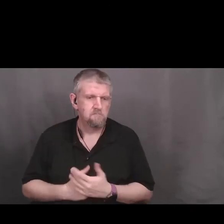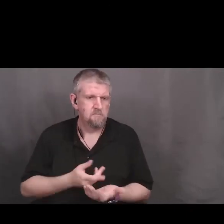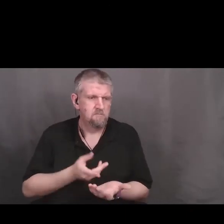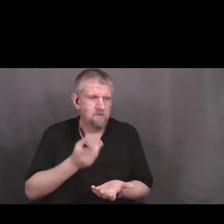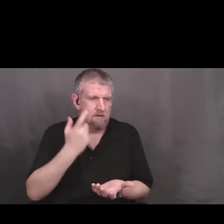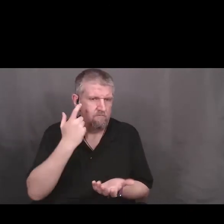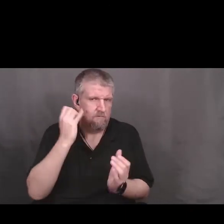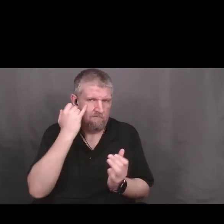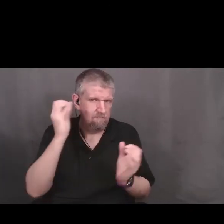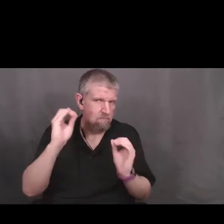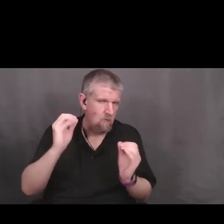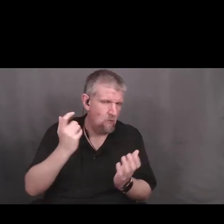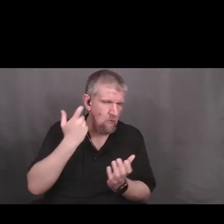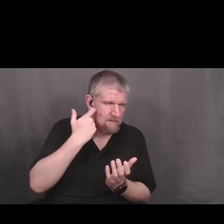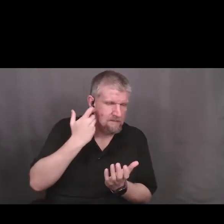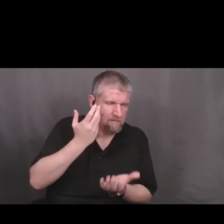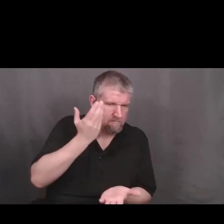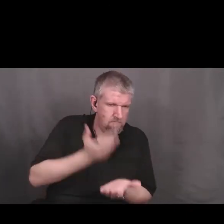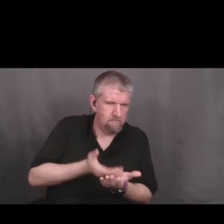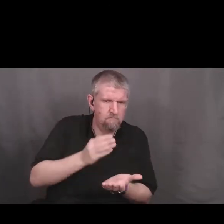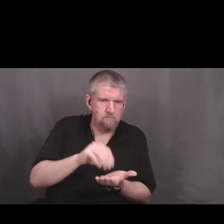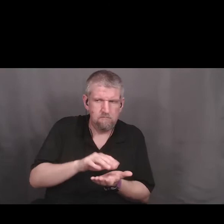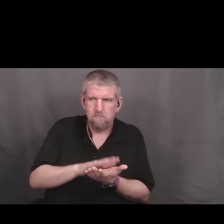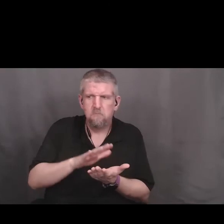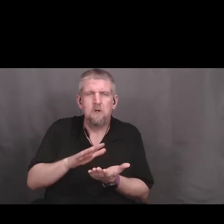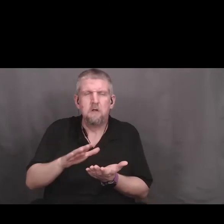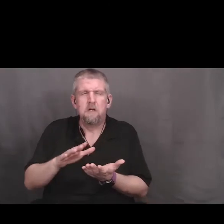about the client's disability or disabilities,